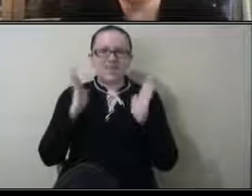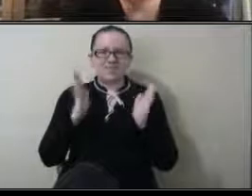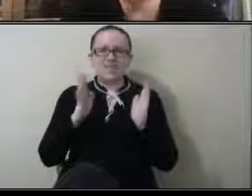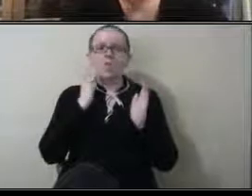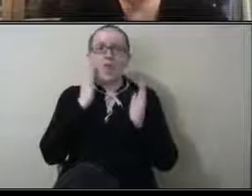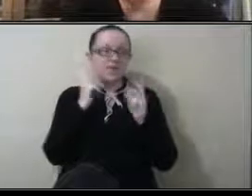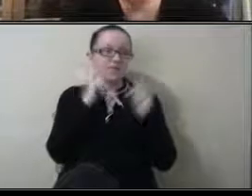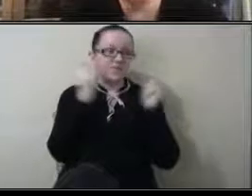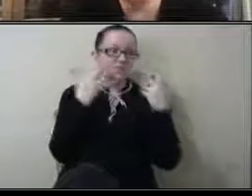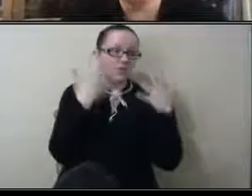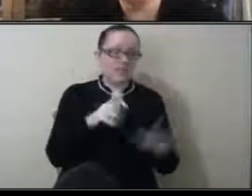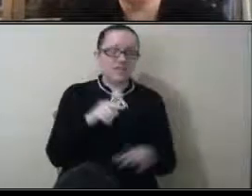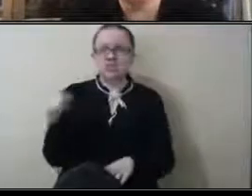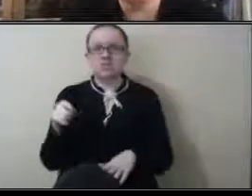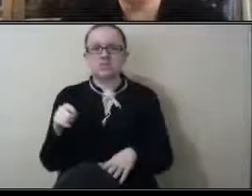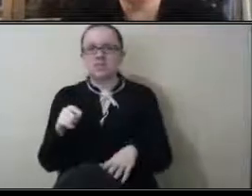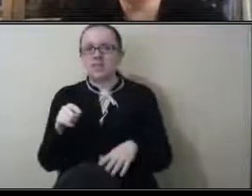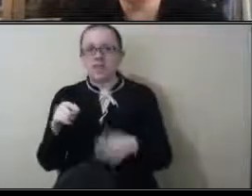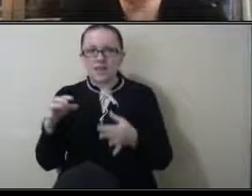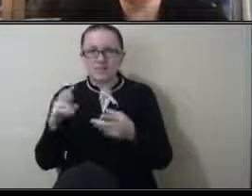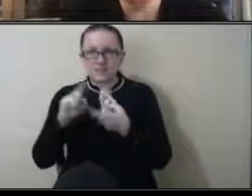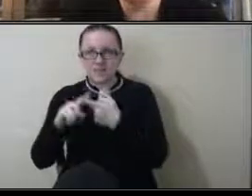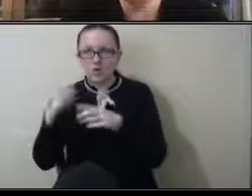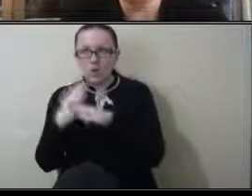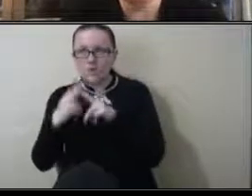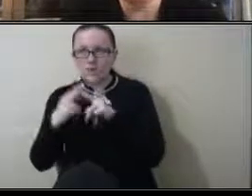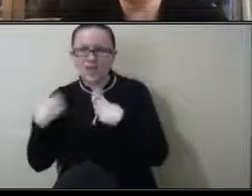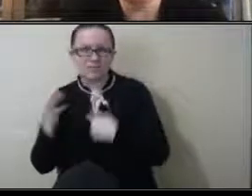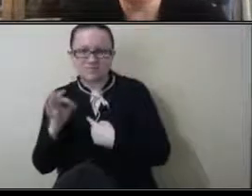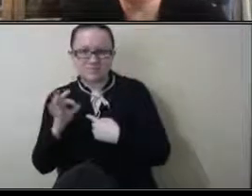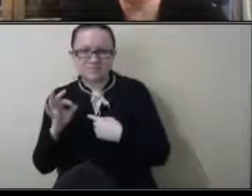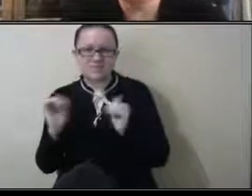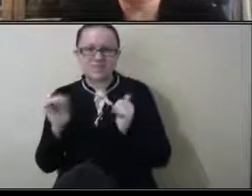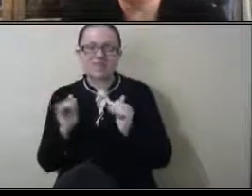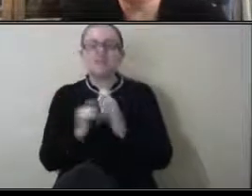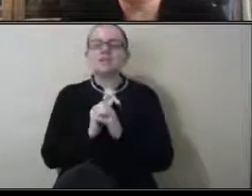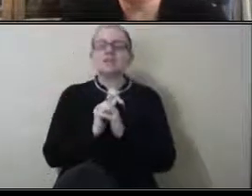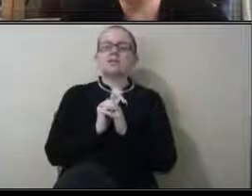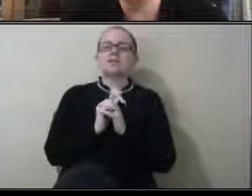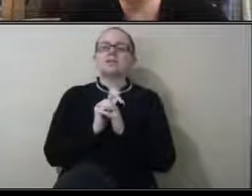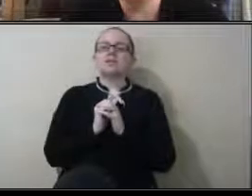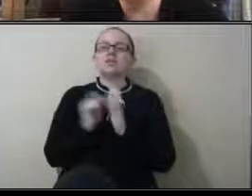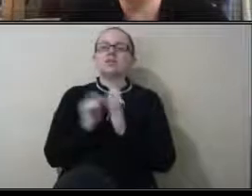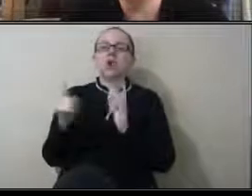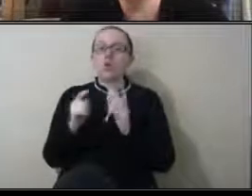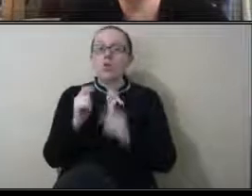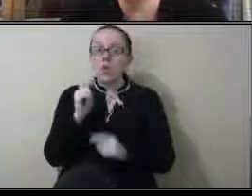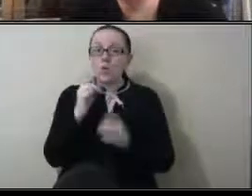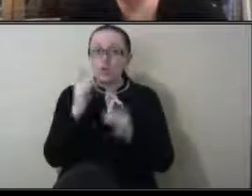over so he departed uh well he didn't in in the end of party he was he was due to depart um and